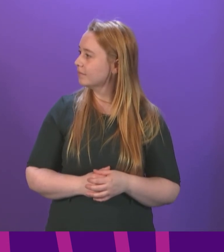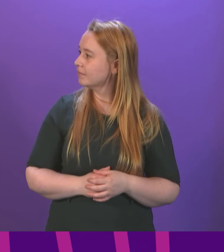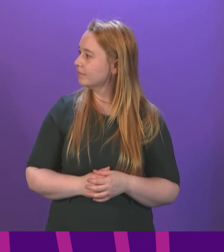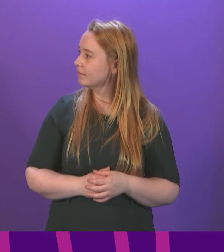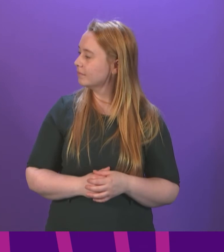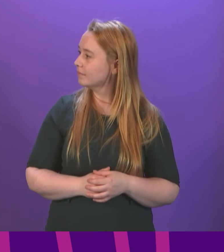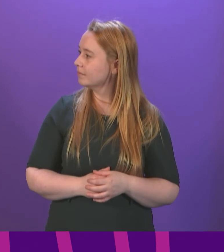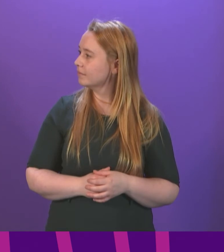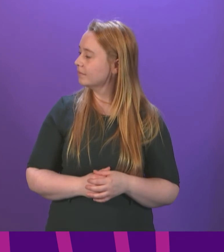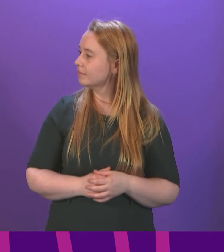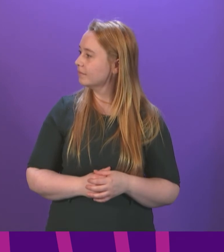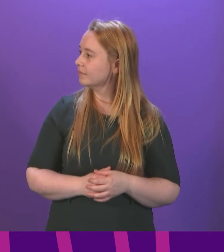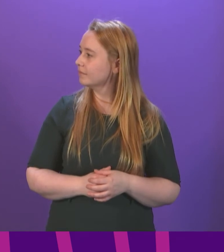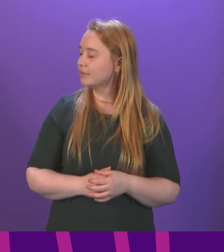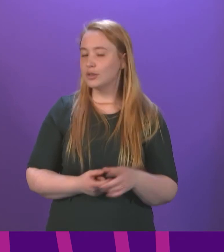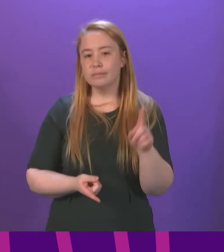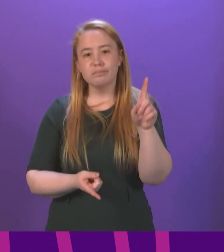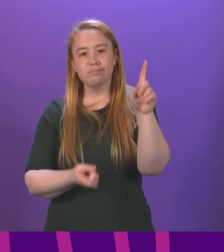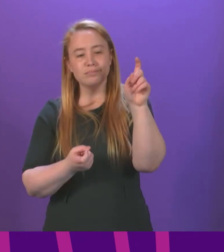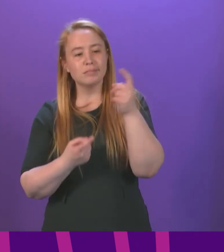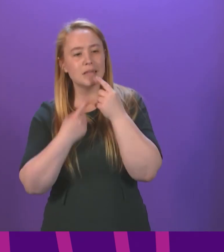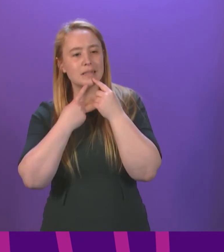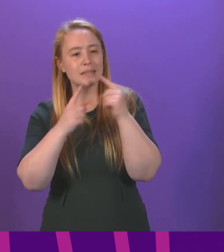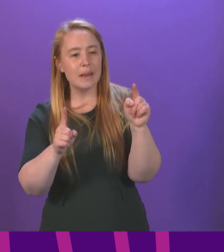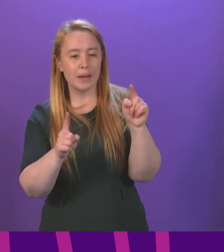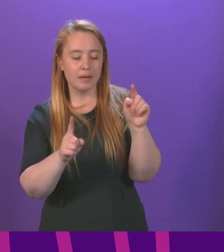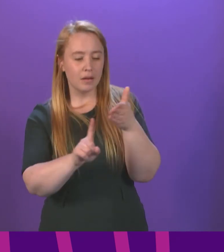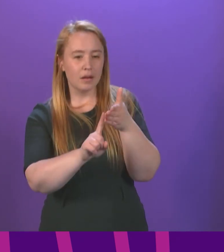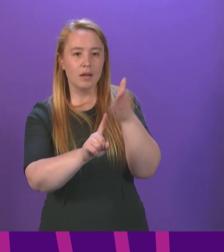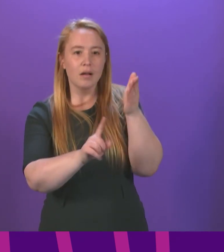Presiding Officer. From the minister’s statement, it appears that the updated testing strategy suggests